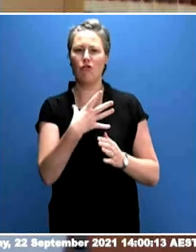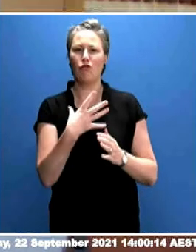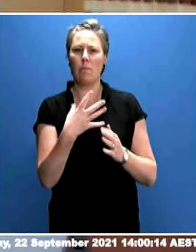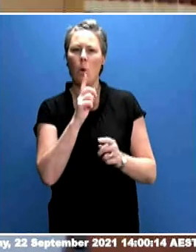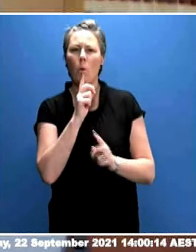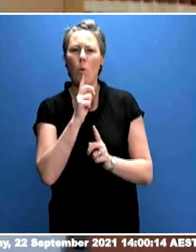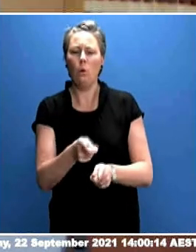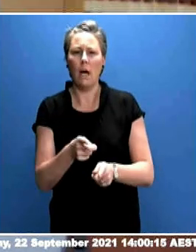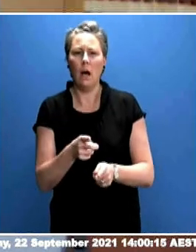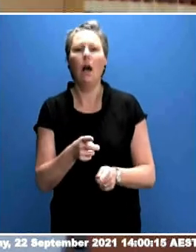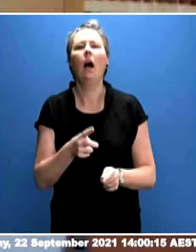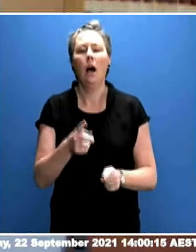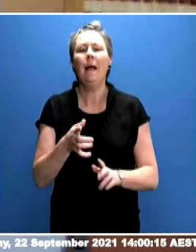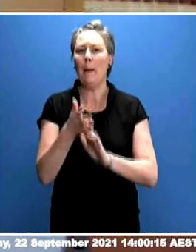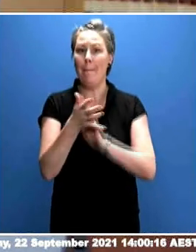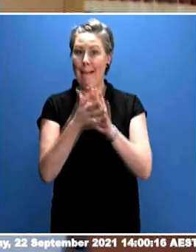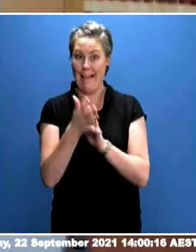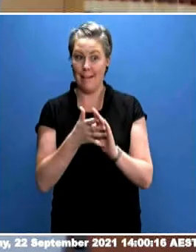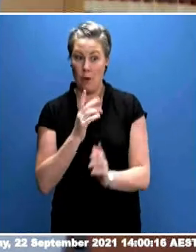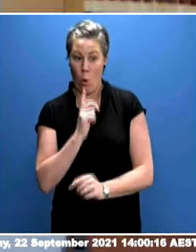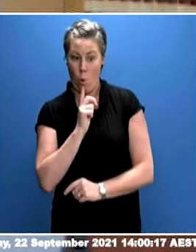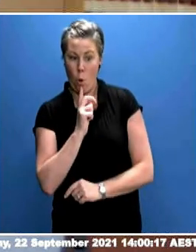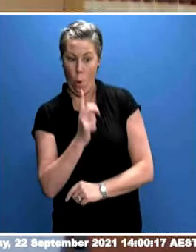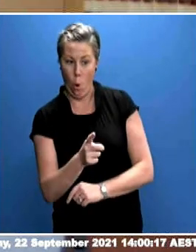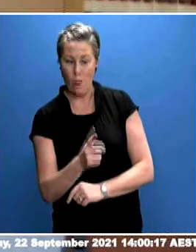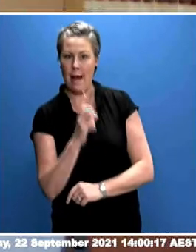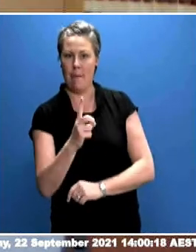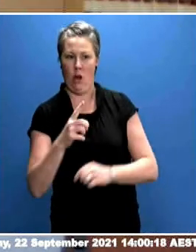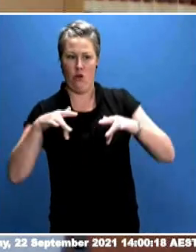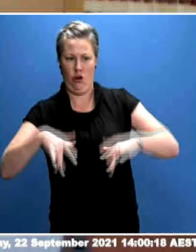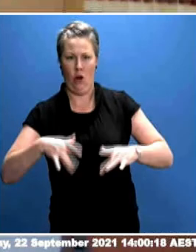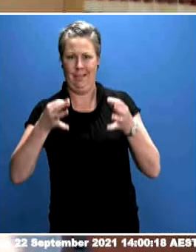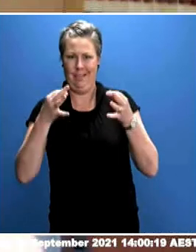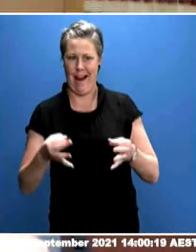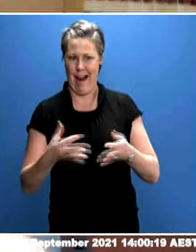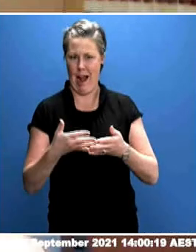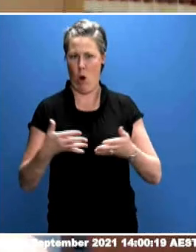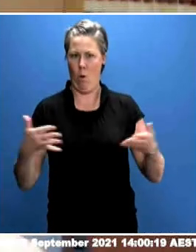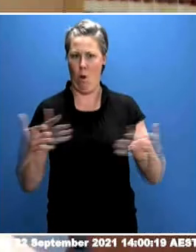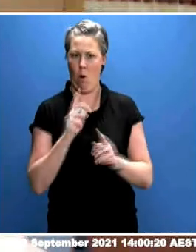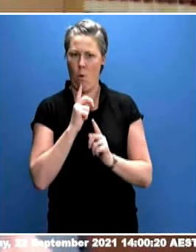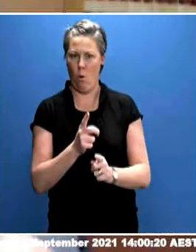hasn't yet been a time-limited or "until 18" order put in place. So that's an interim protection.